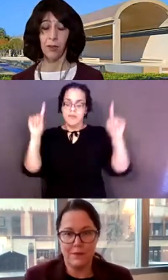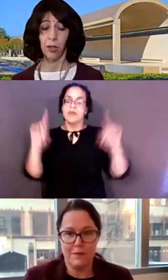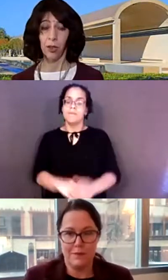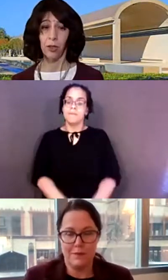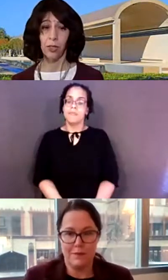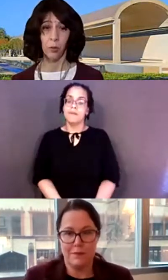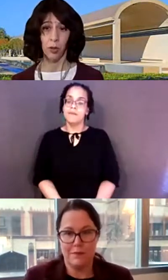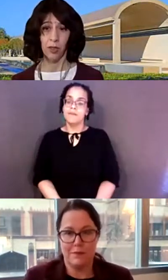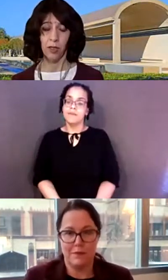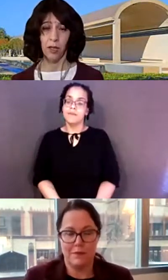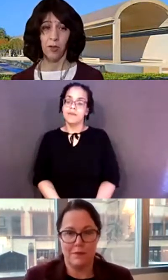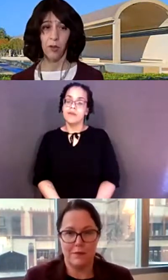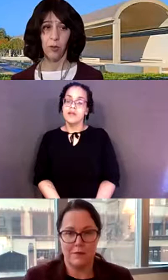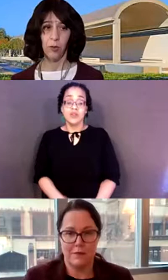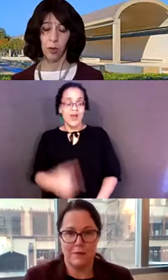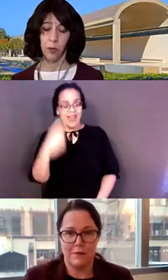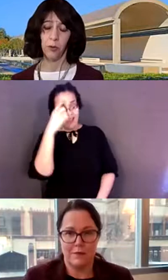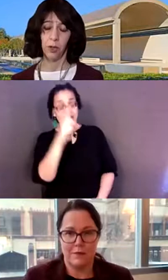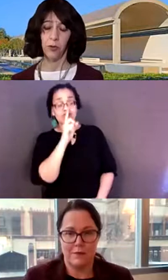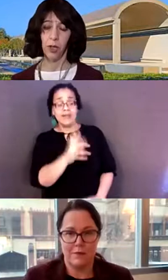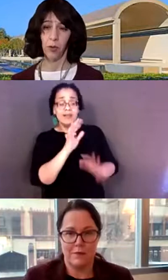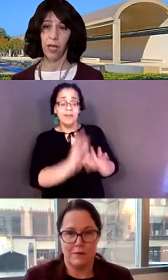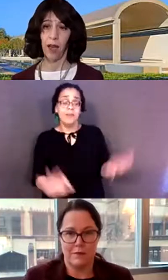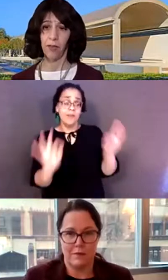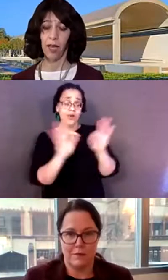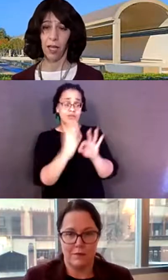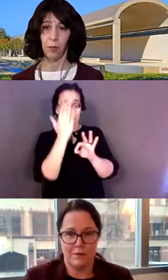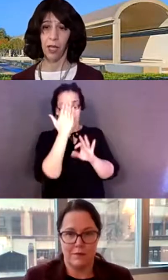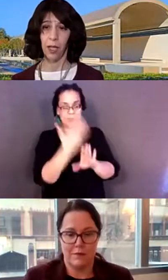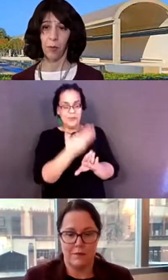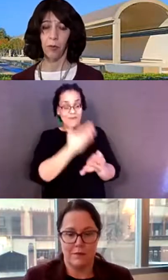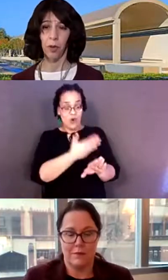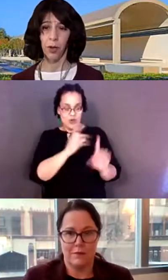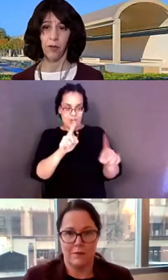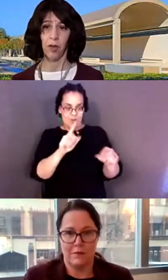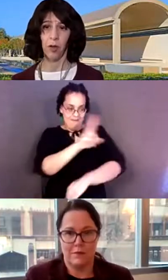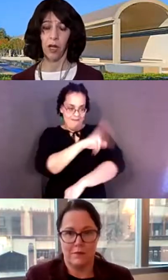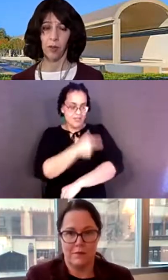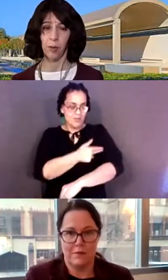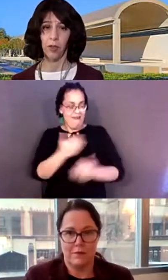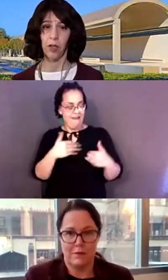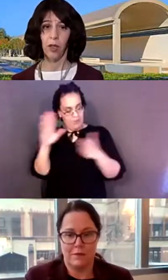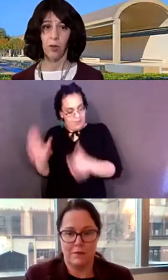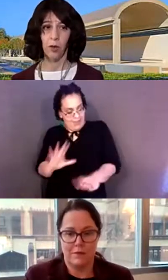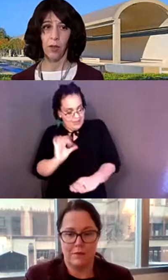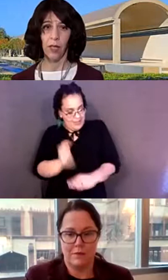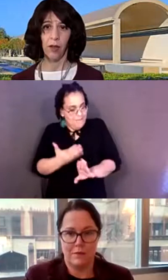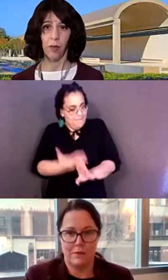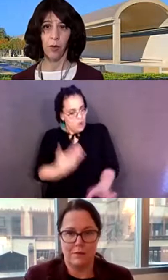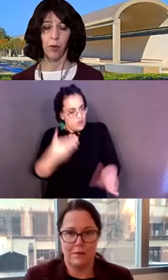hugely important to know before you go, to have that game plan before you have